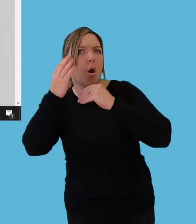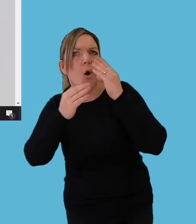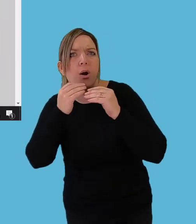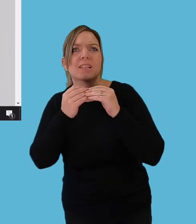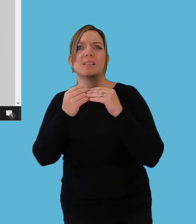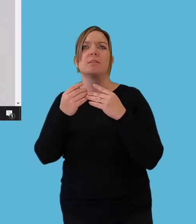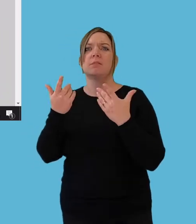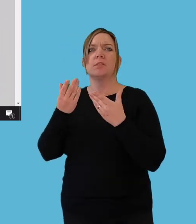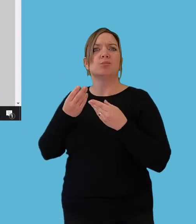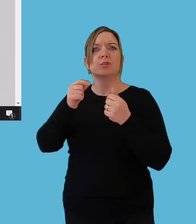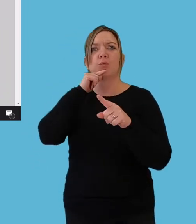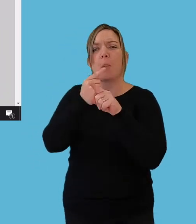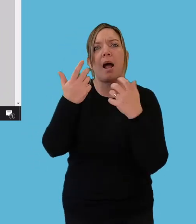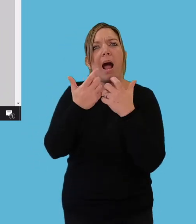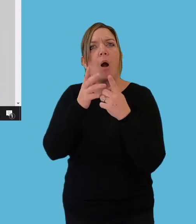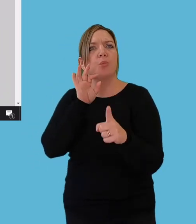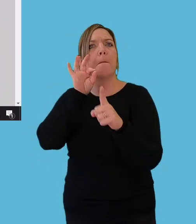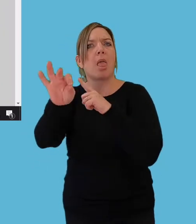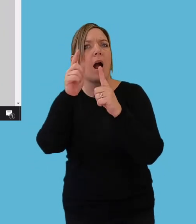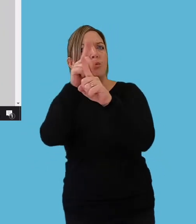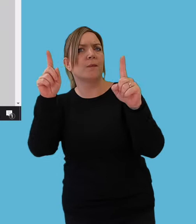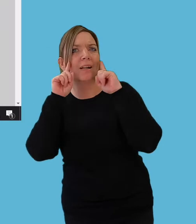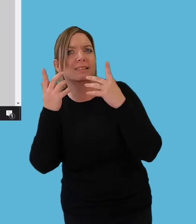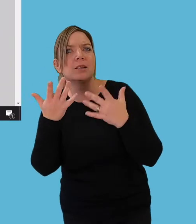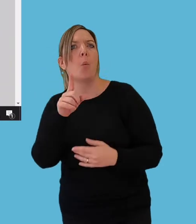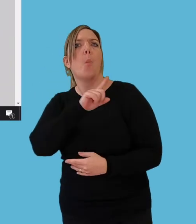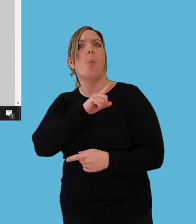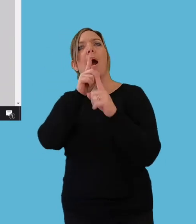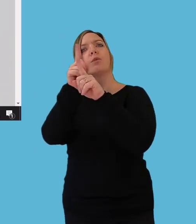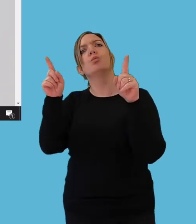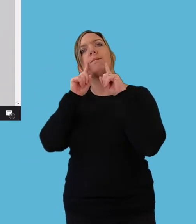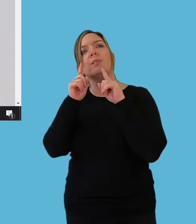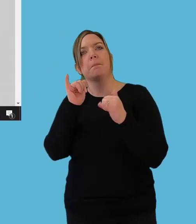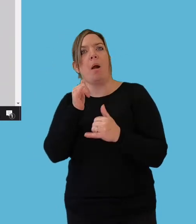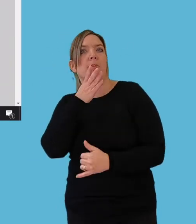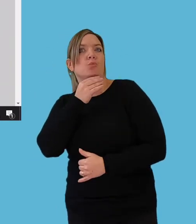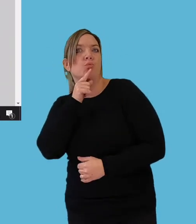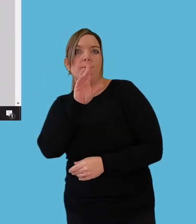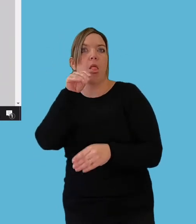talking to you about applying to University, erm and also why university might be an option for you